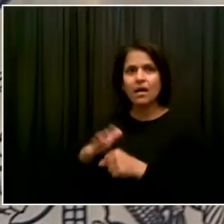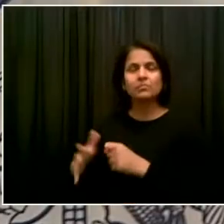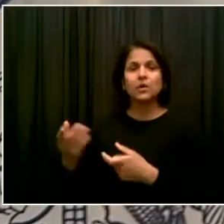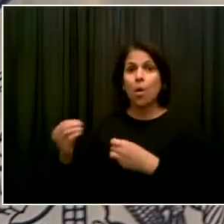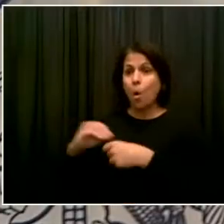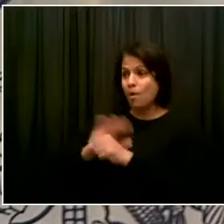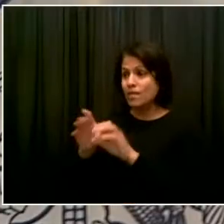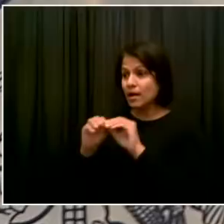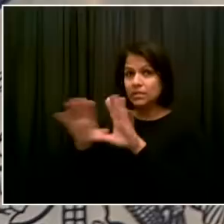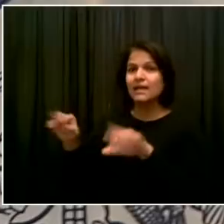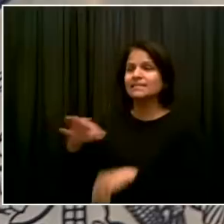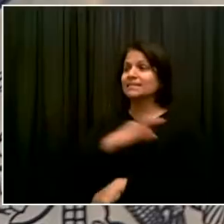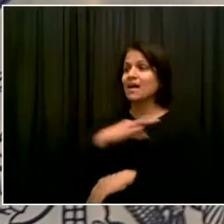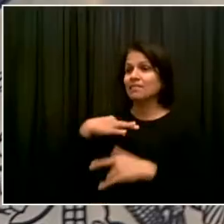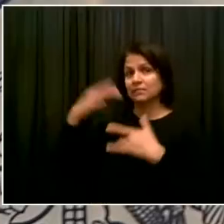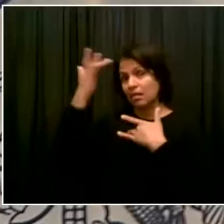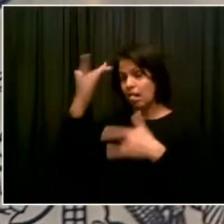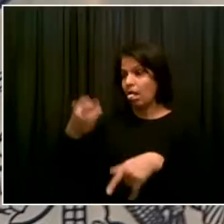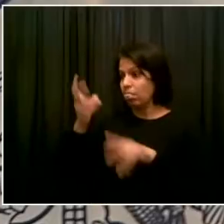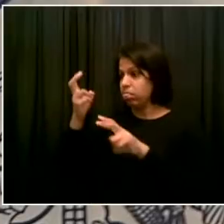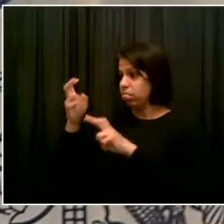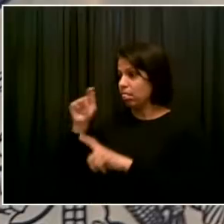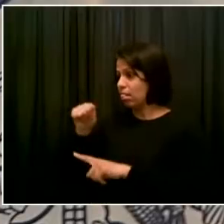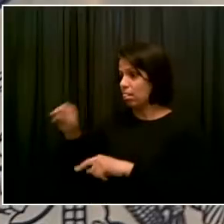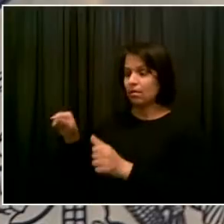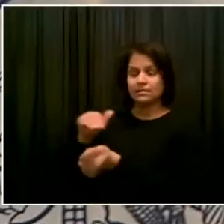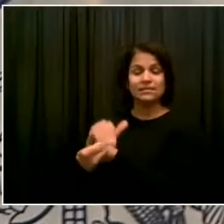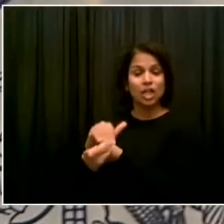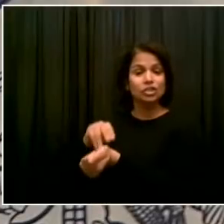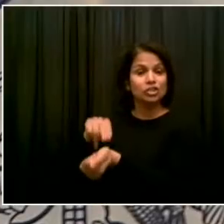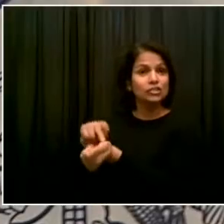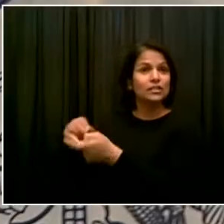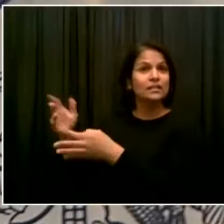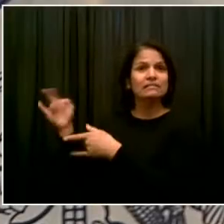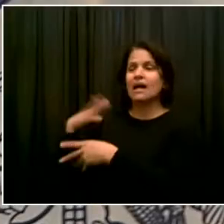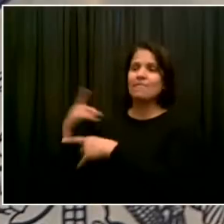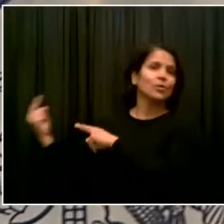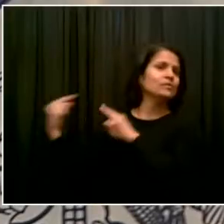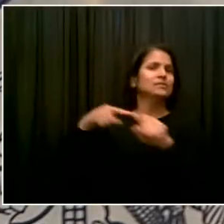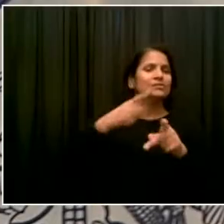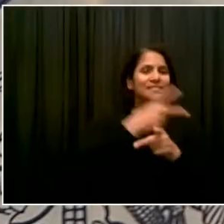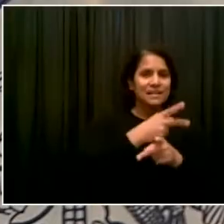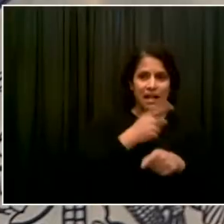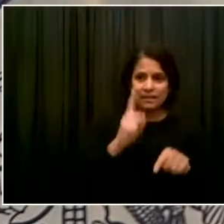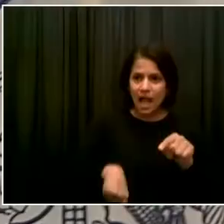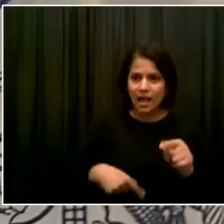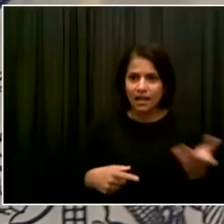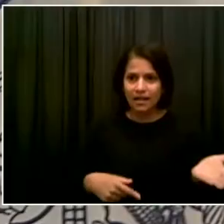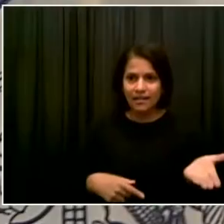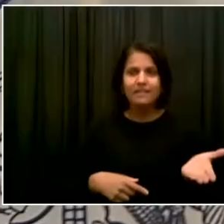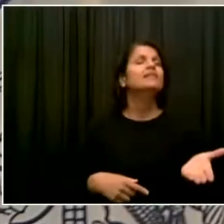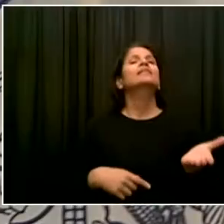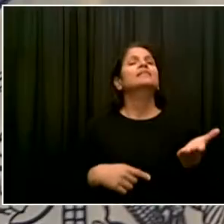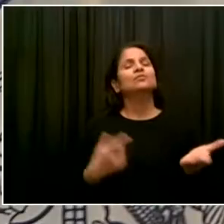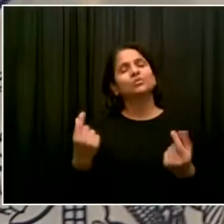THE HOSPITALS JUST ASBED ON STAFFING